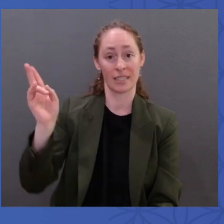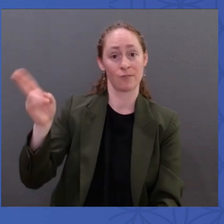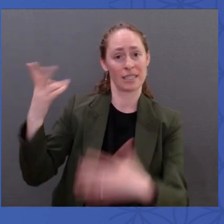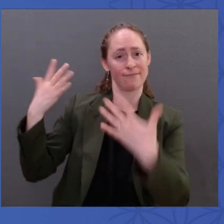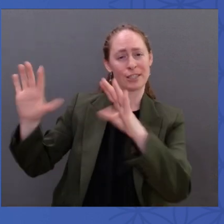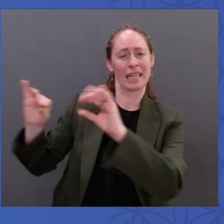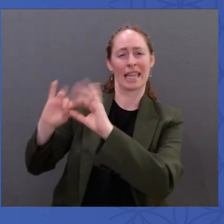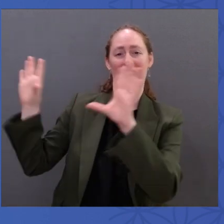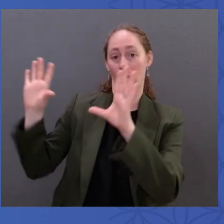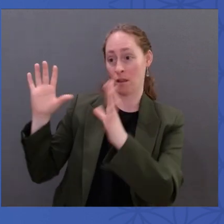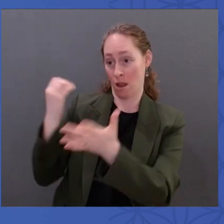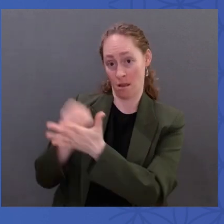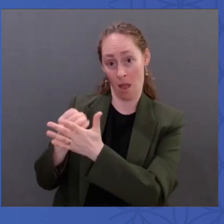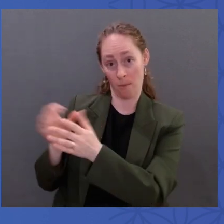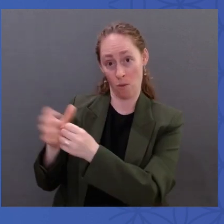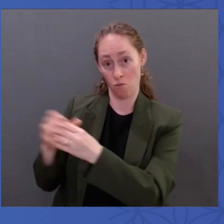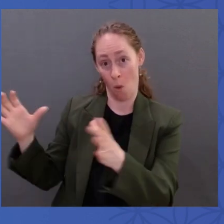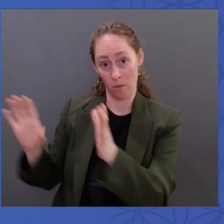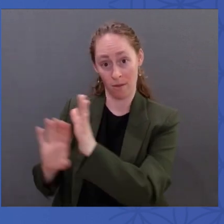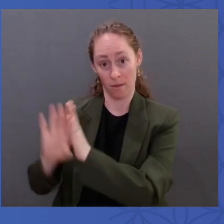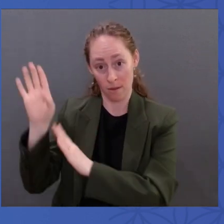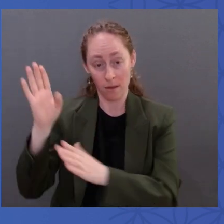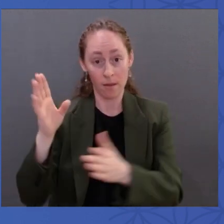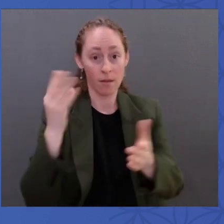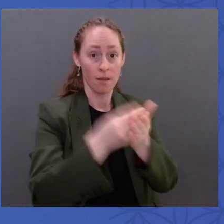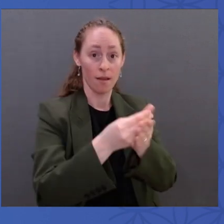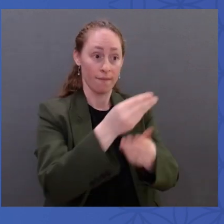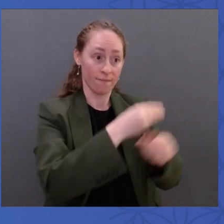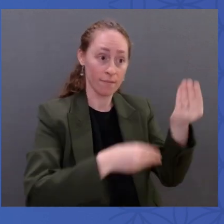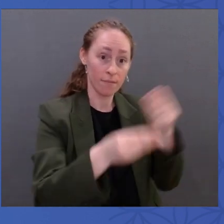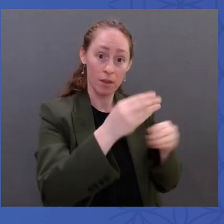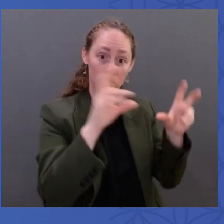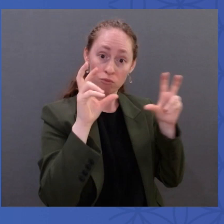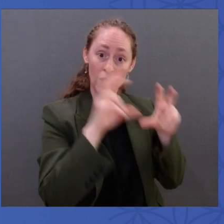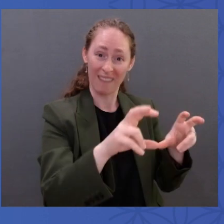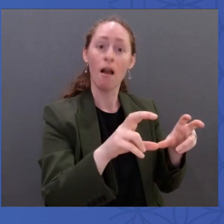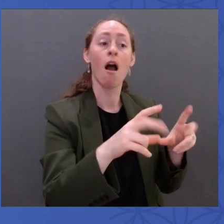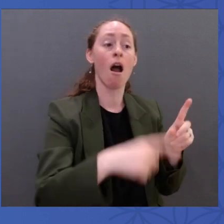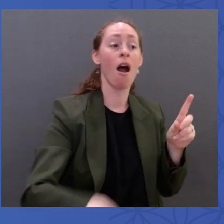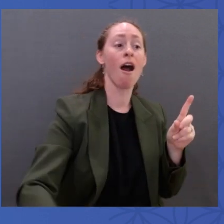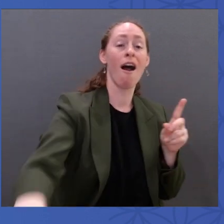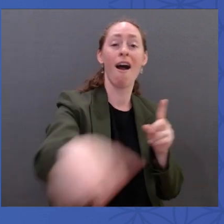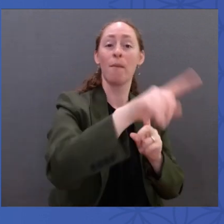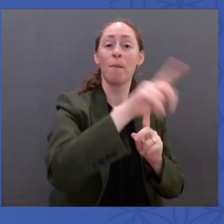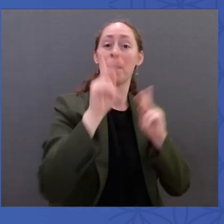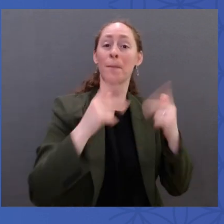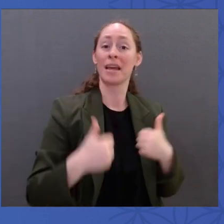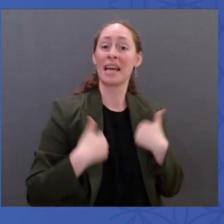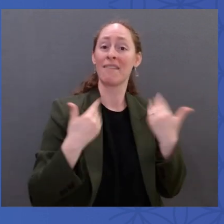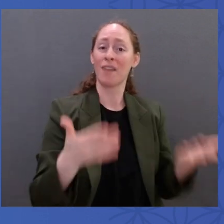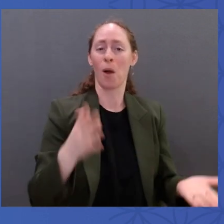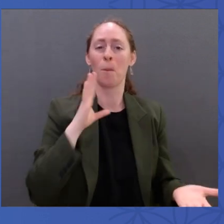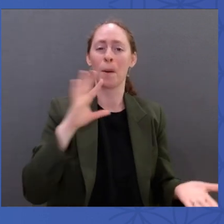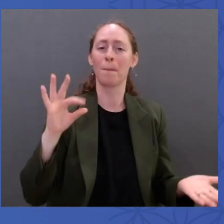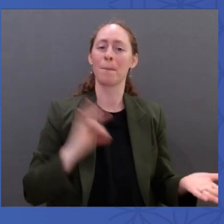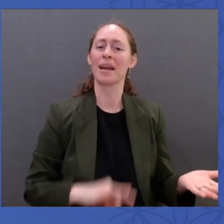will only be most beneficial for all of us if it is constructive, not politicized and geared towards solidarity.